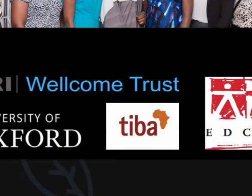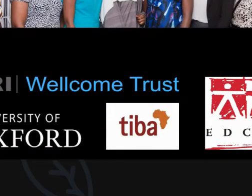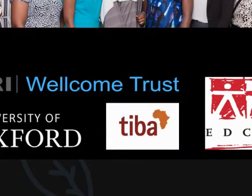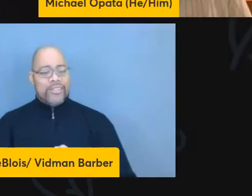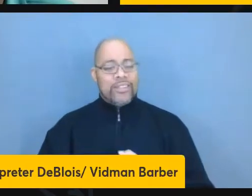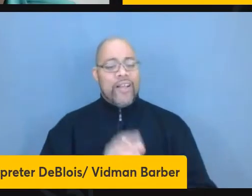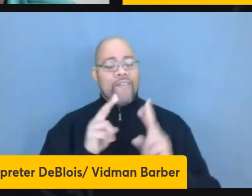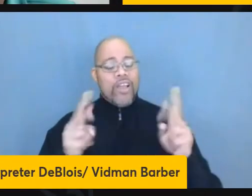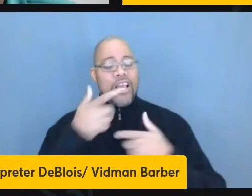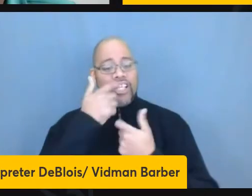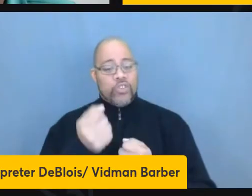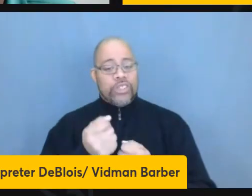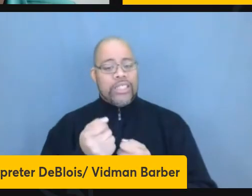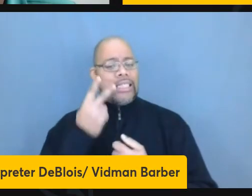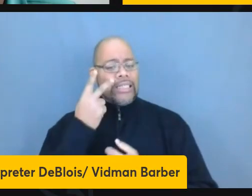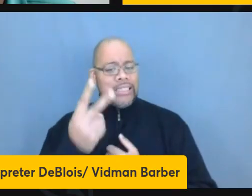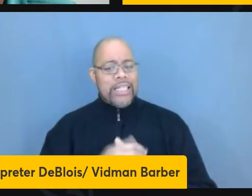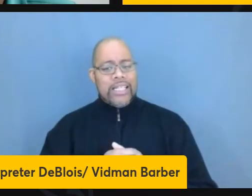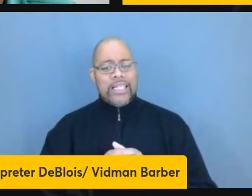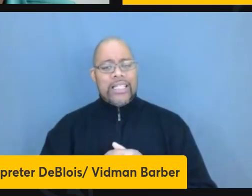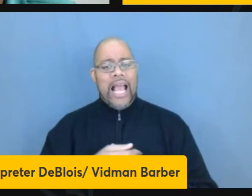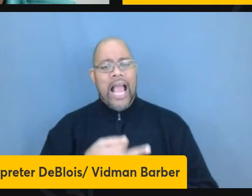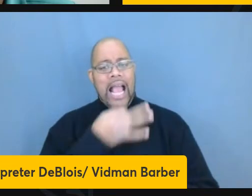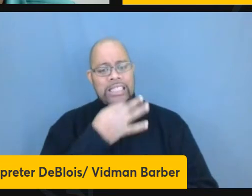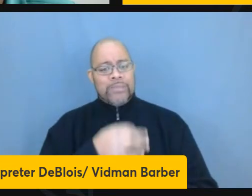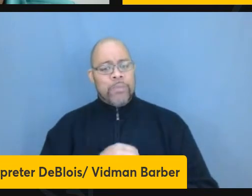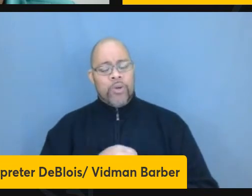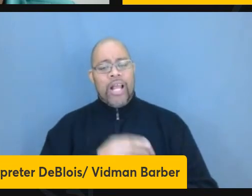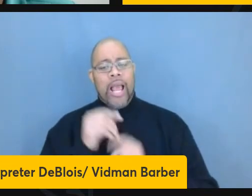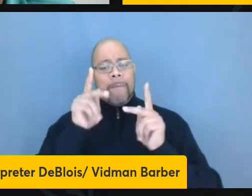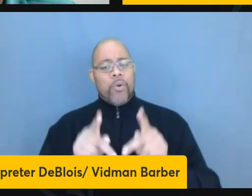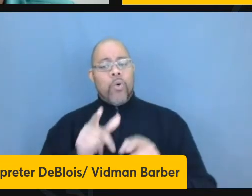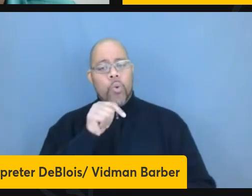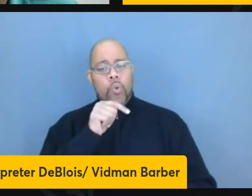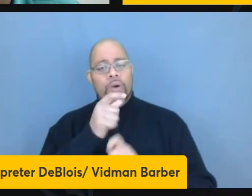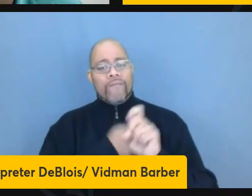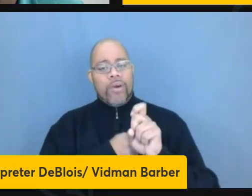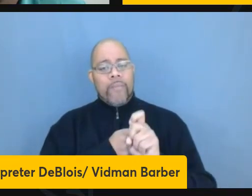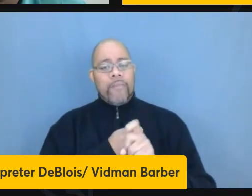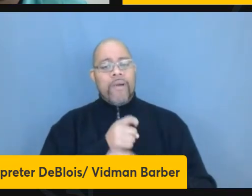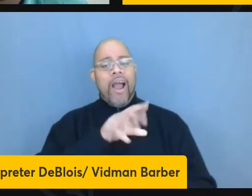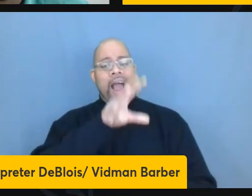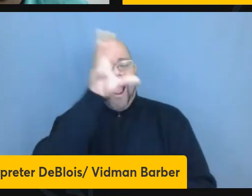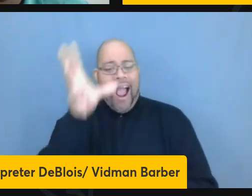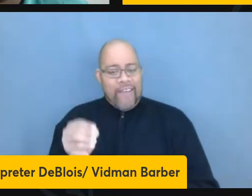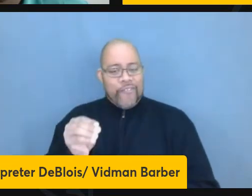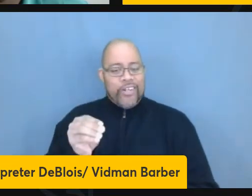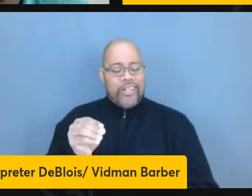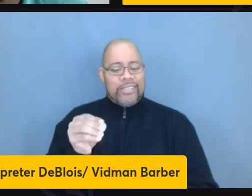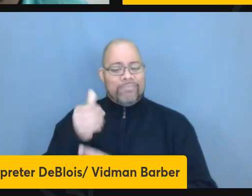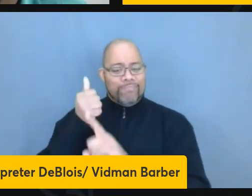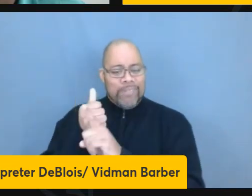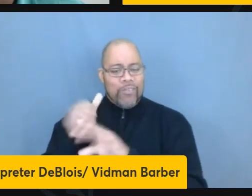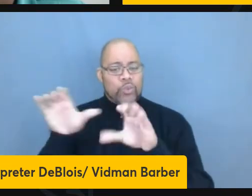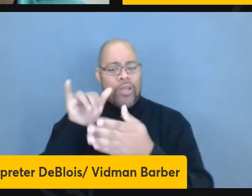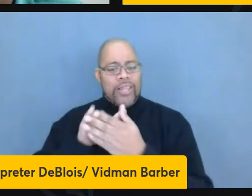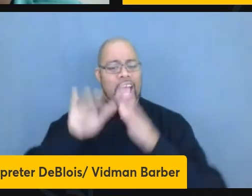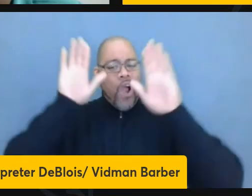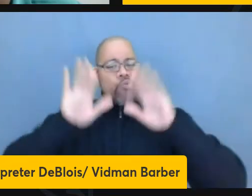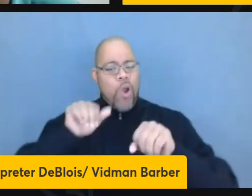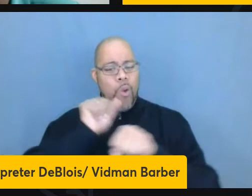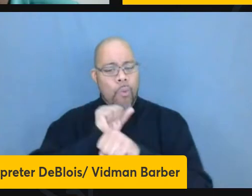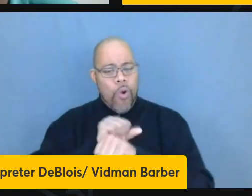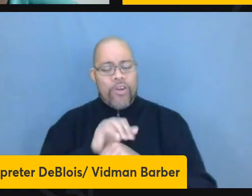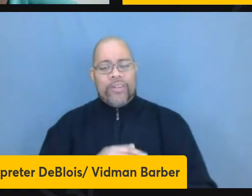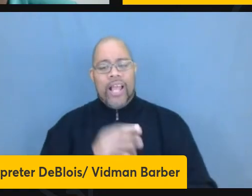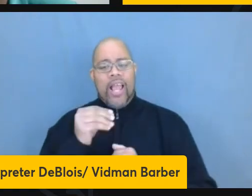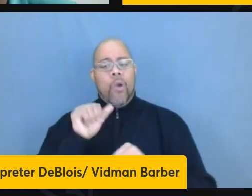interesting to see an expert and a person who is from the Africa African continent, bring this great work and working with with